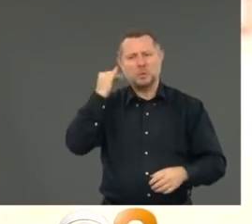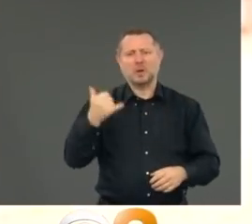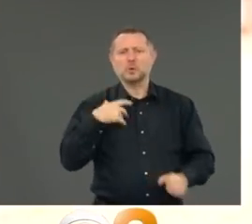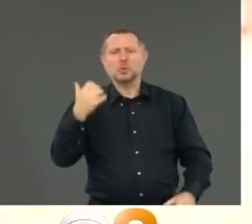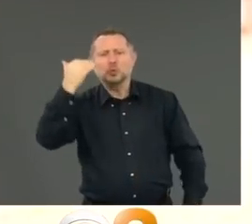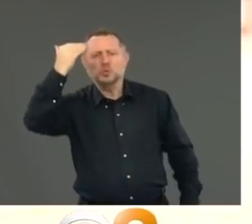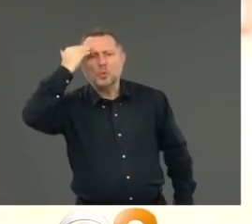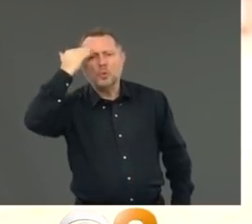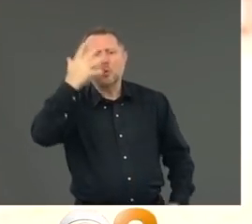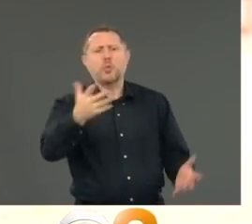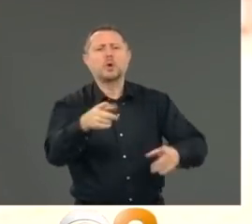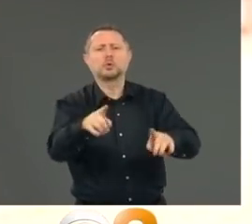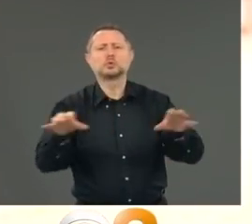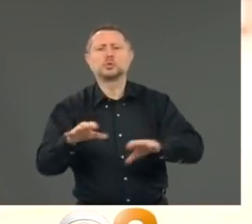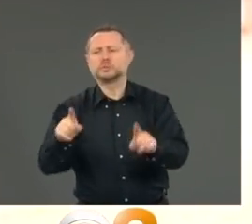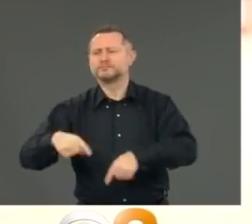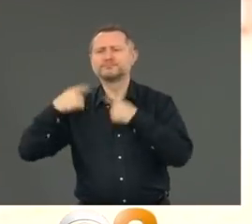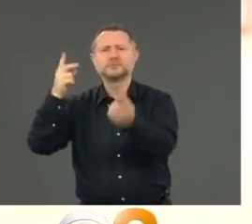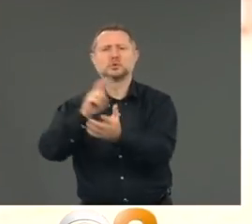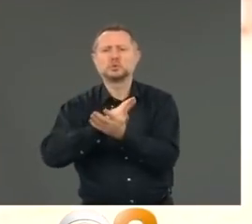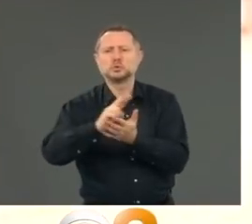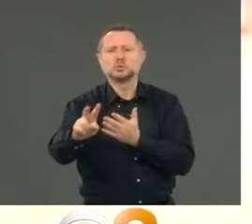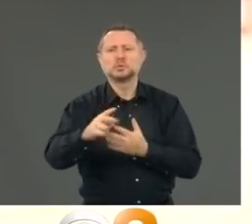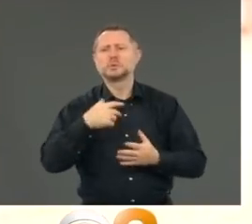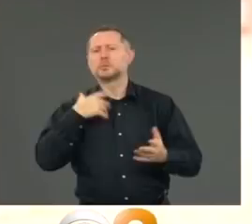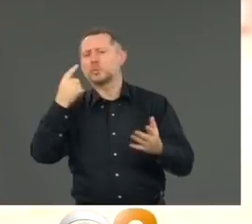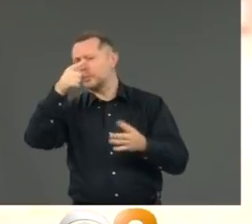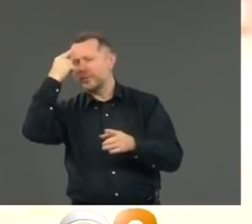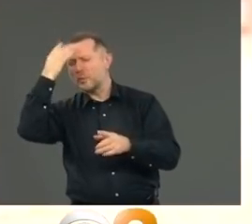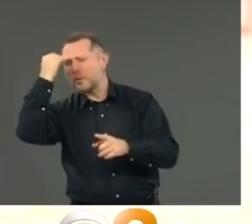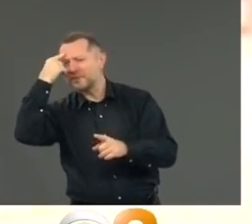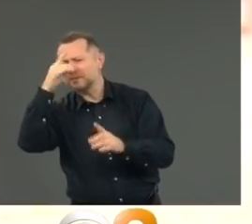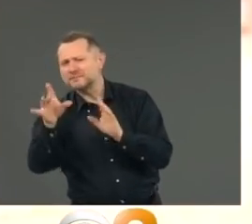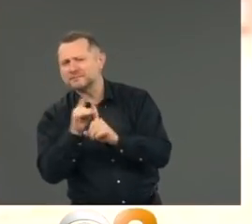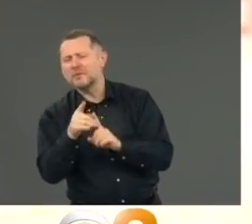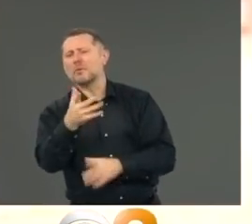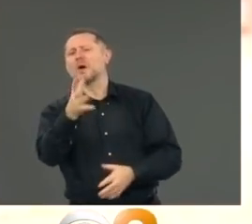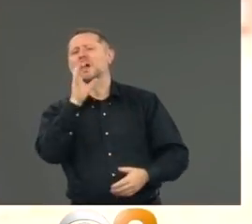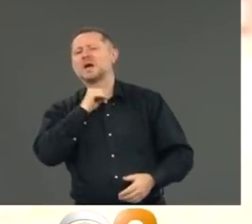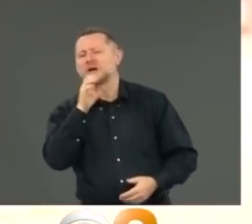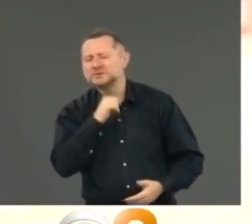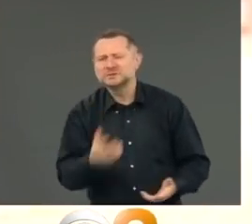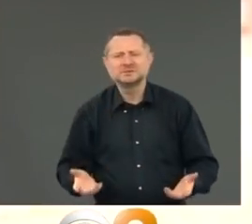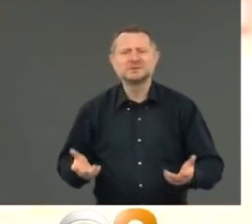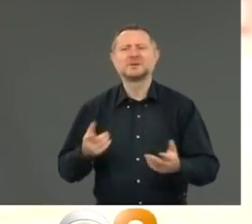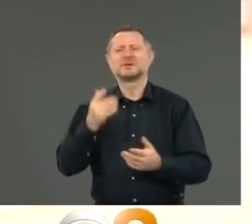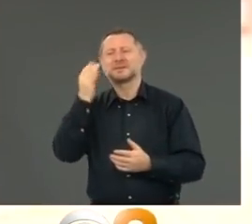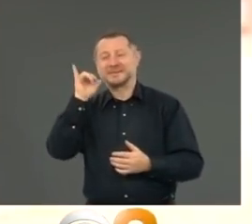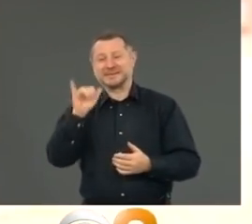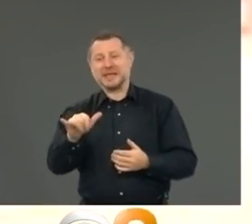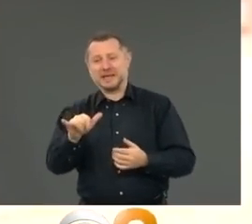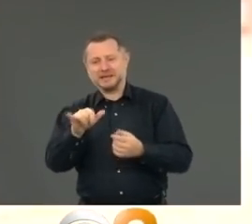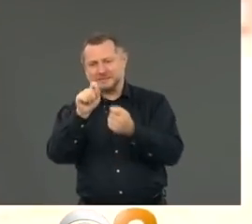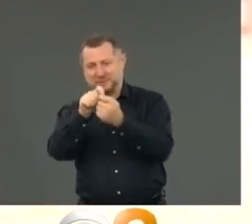CONTACT TRACING. THIRD, WE WANT TO KNOW WHERE